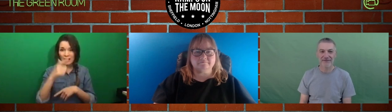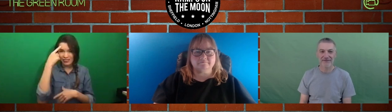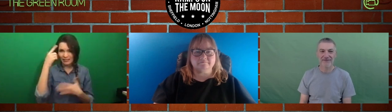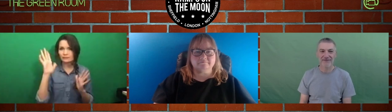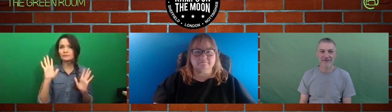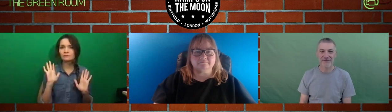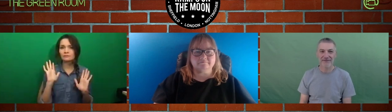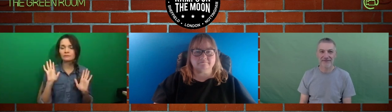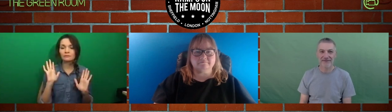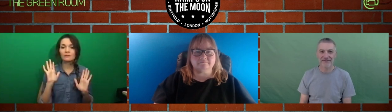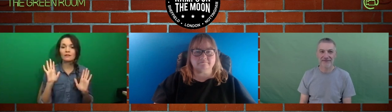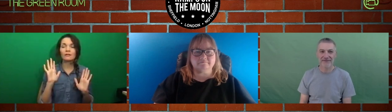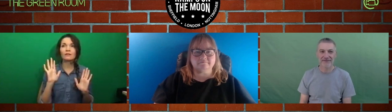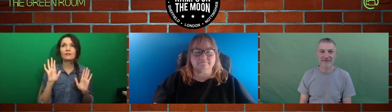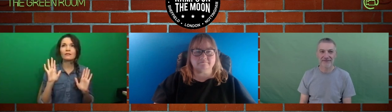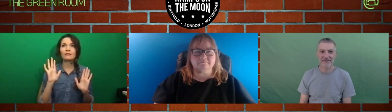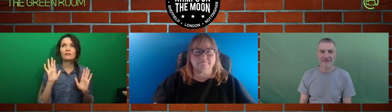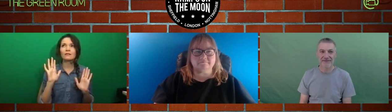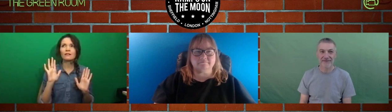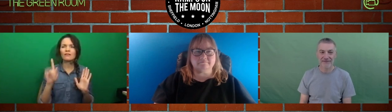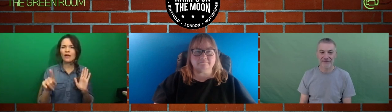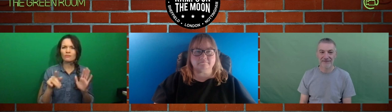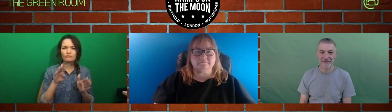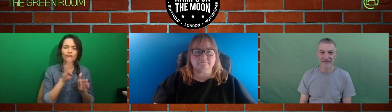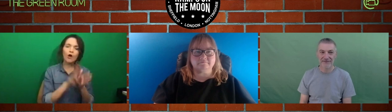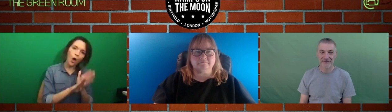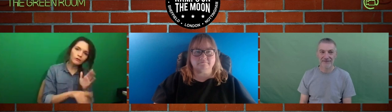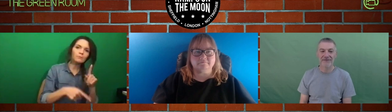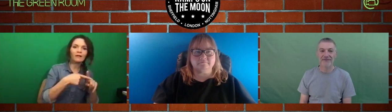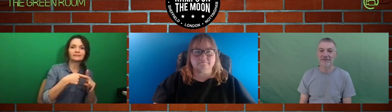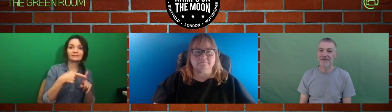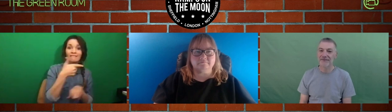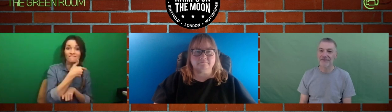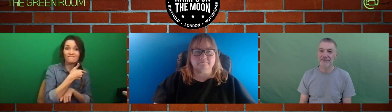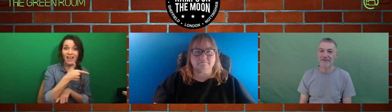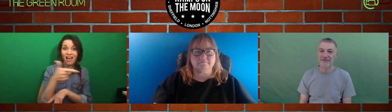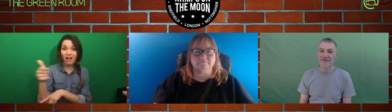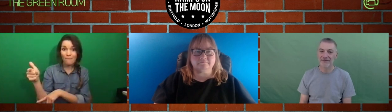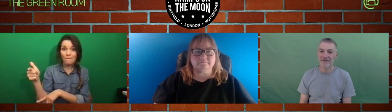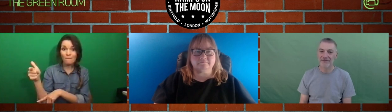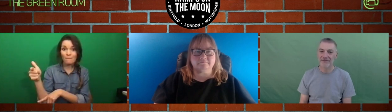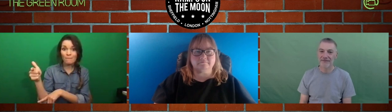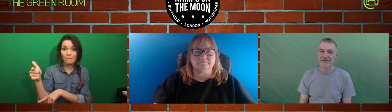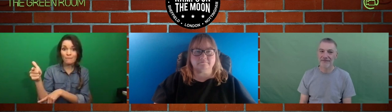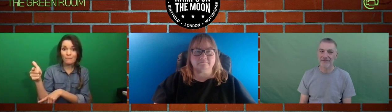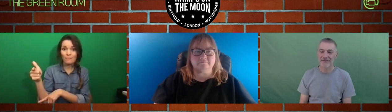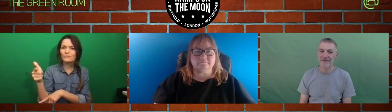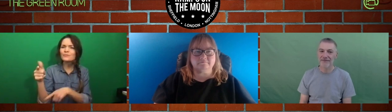Well rehearsed and filmed it didn't we? And so what was it like coming back the